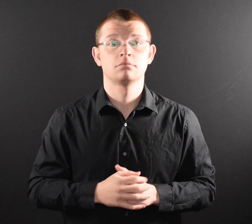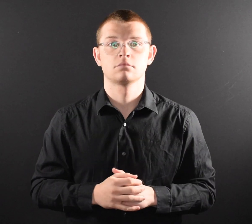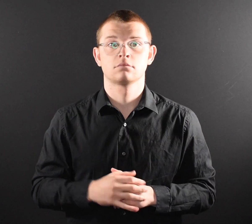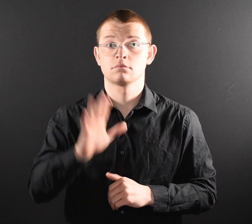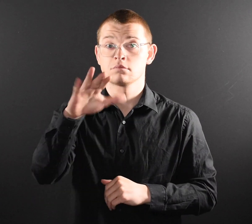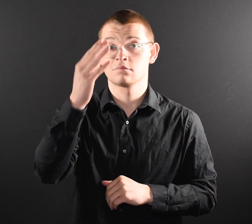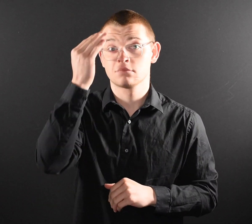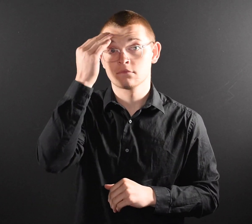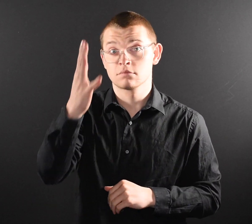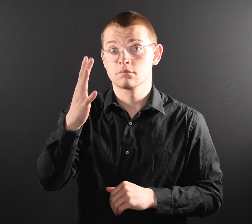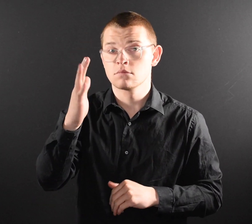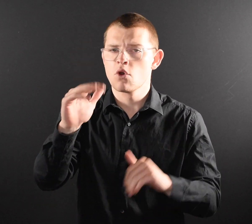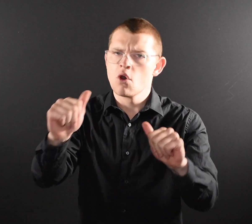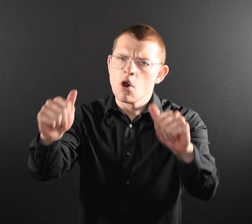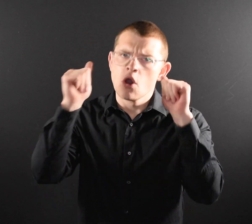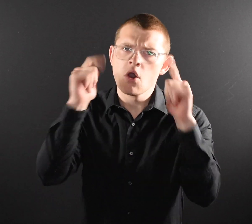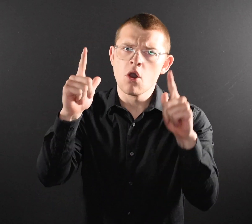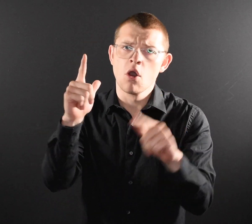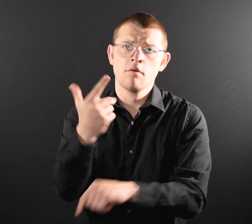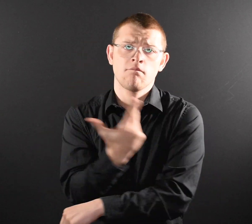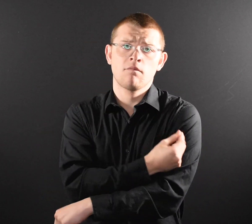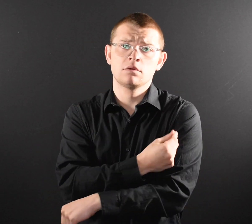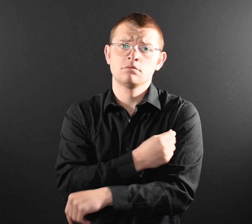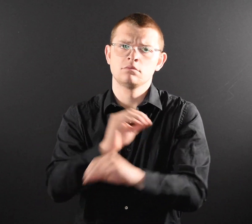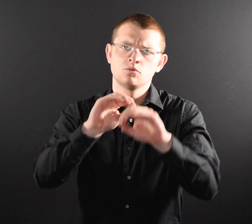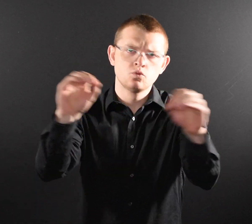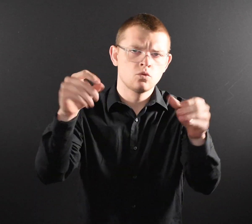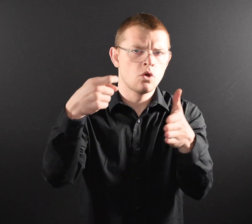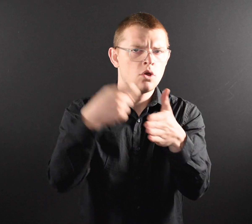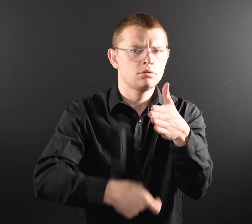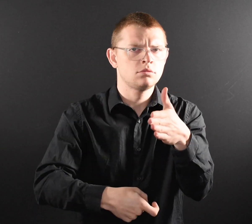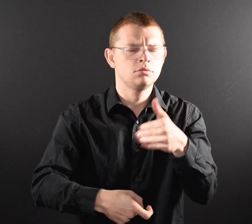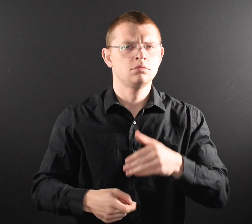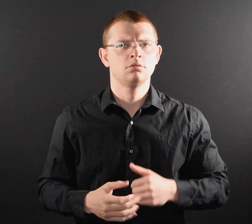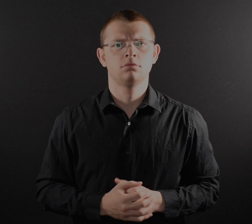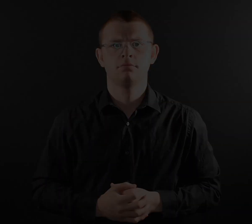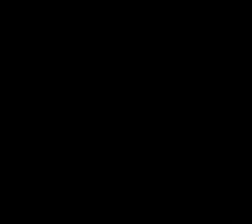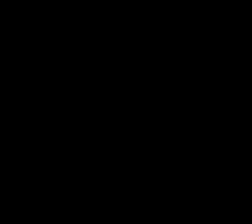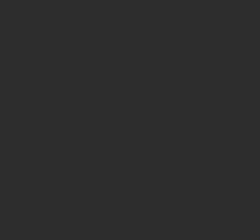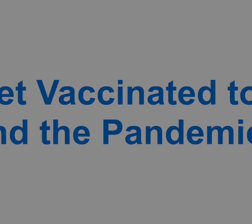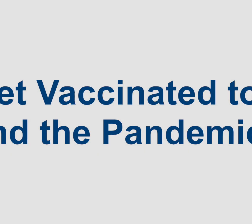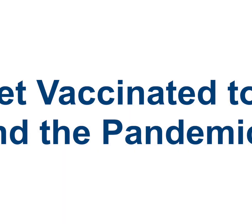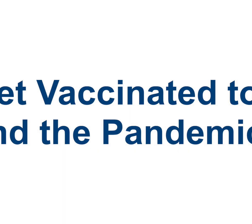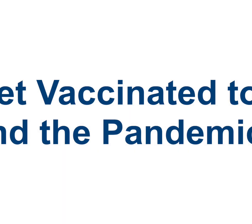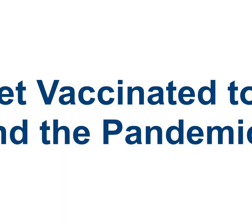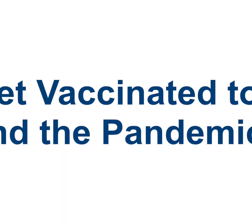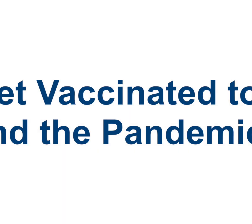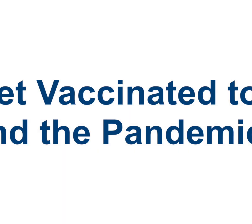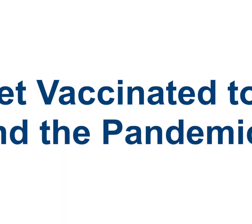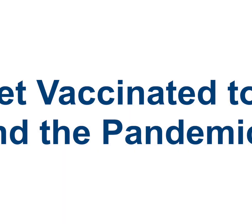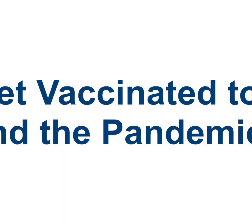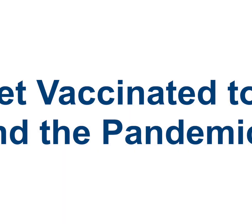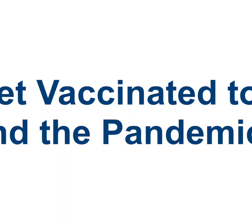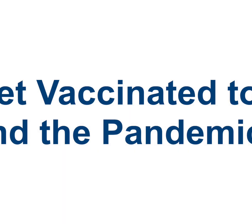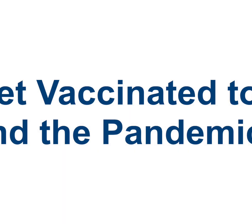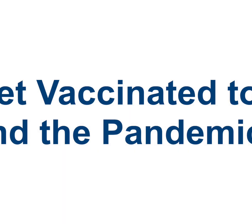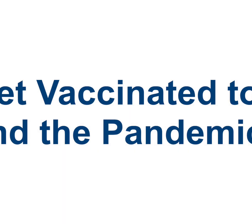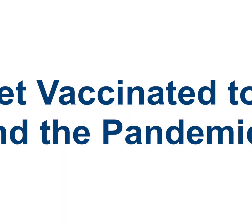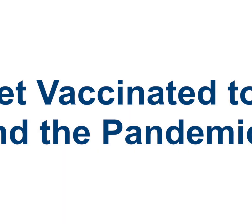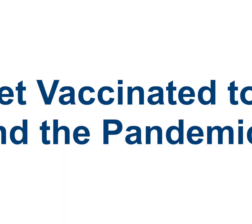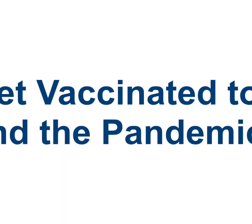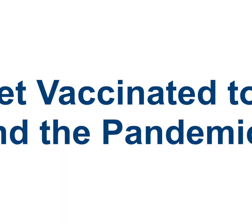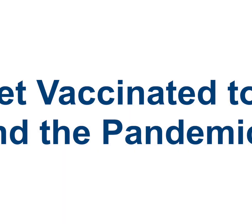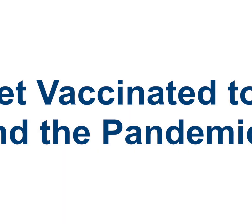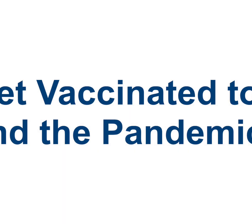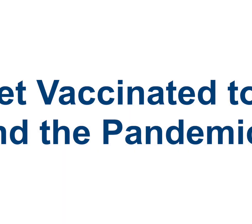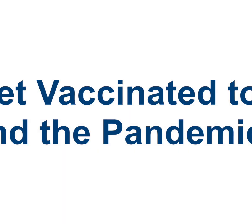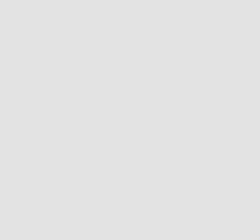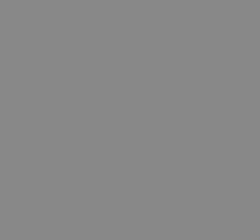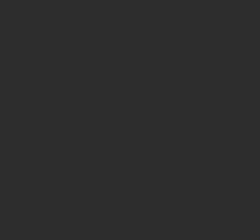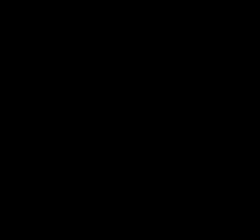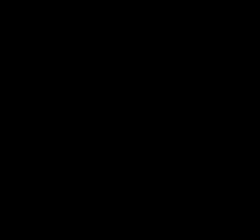opportunities. • Vaccines are available at no cost.